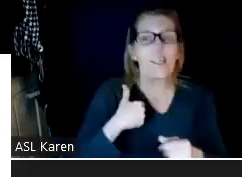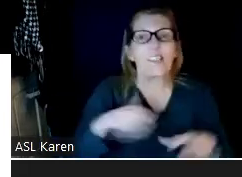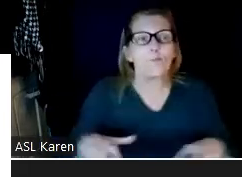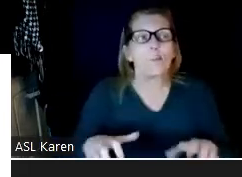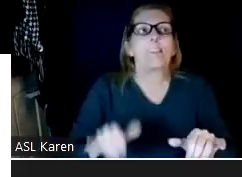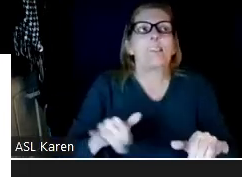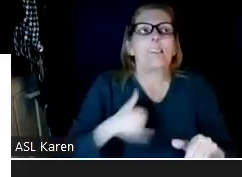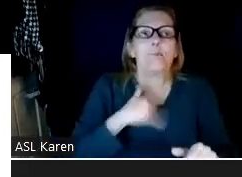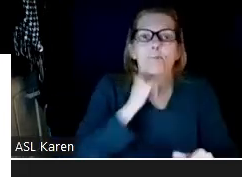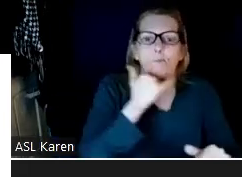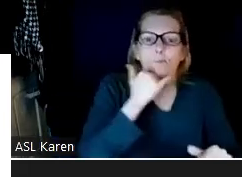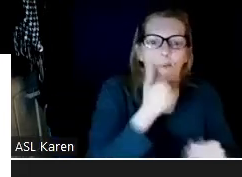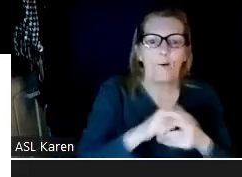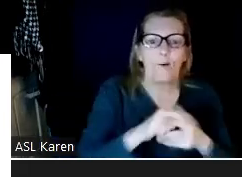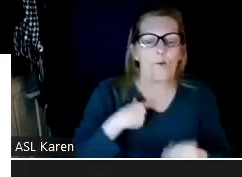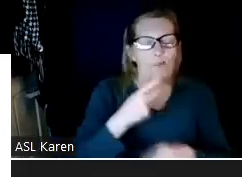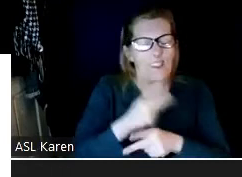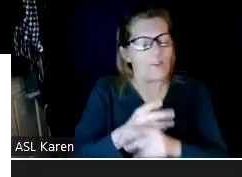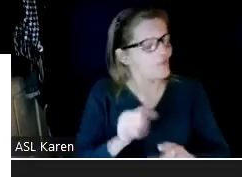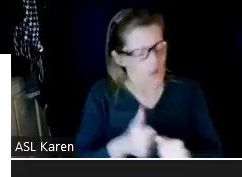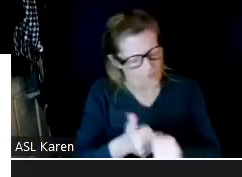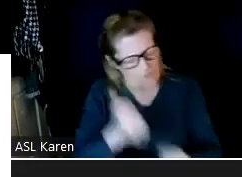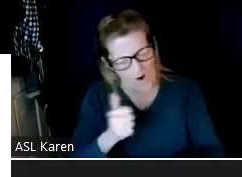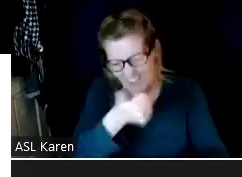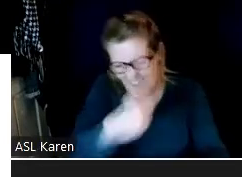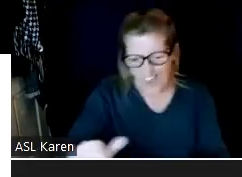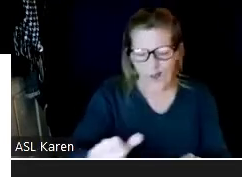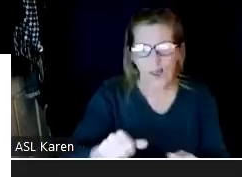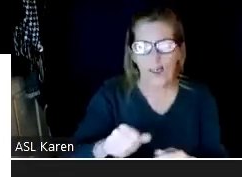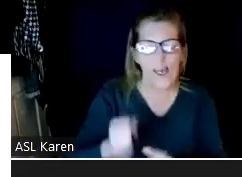And we want to take conscious steps to avoid any negative impacts from them.